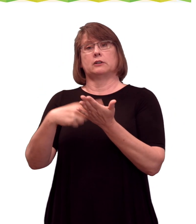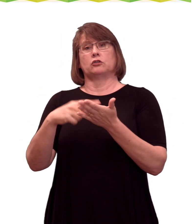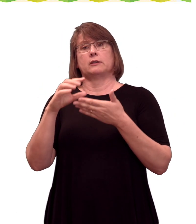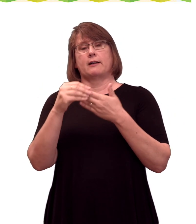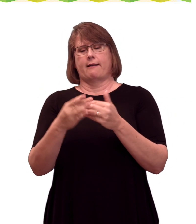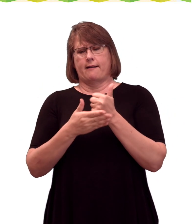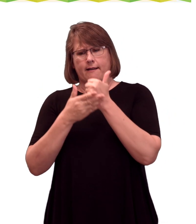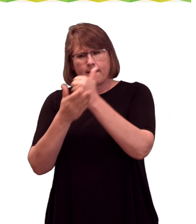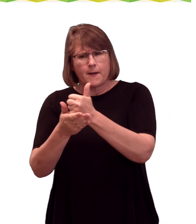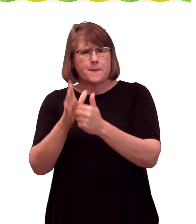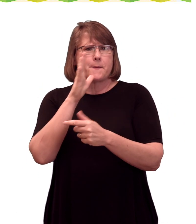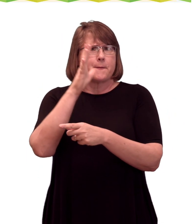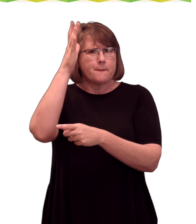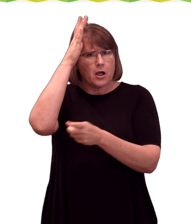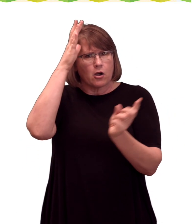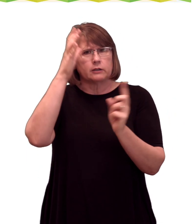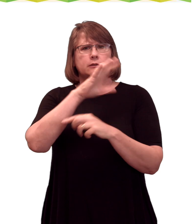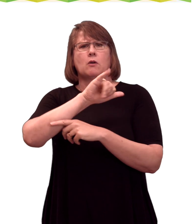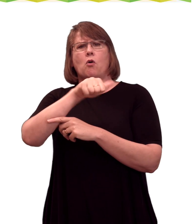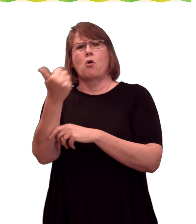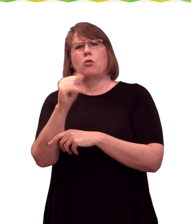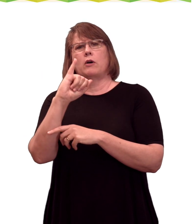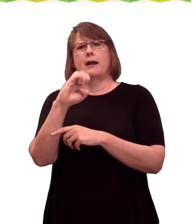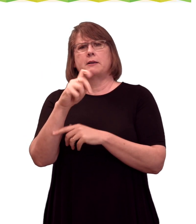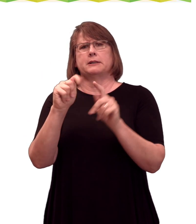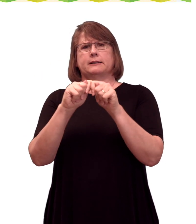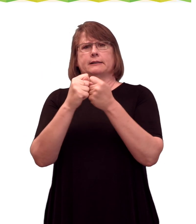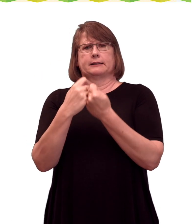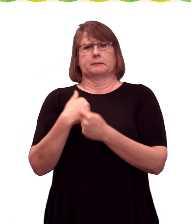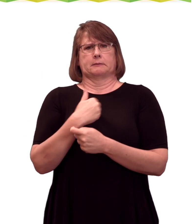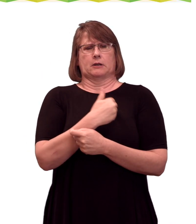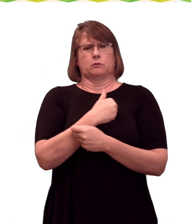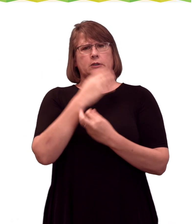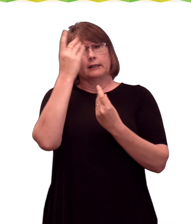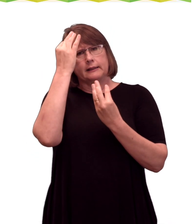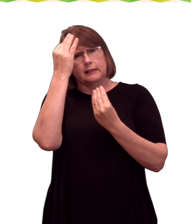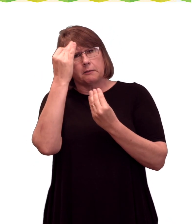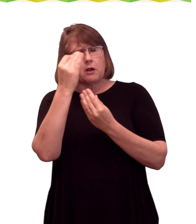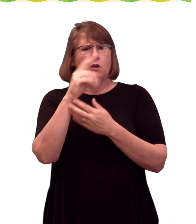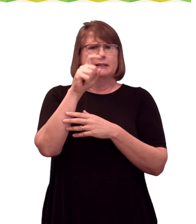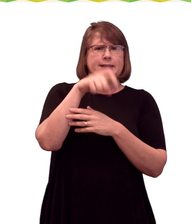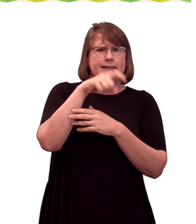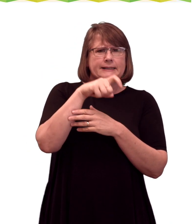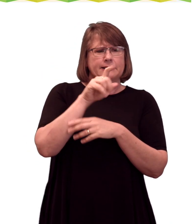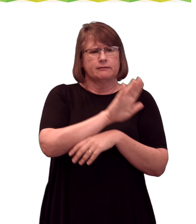This section of the Discussion Guide helps parents and other IEP team members